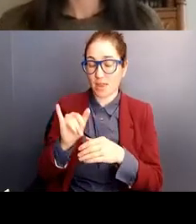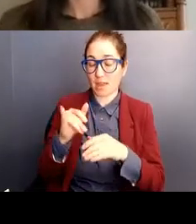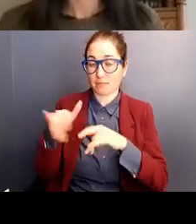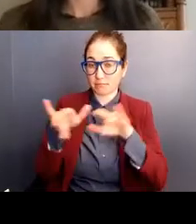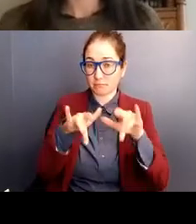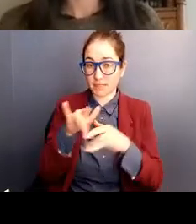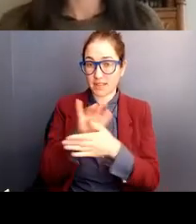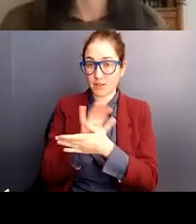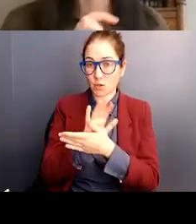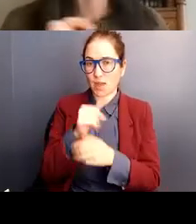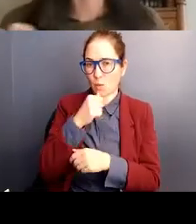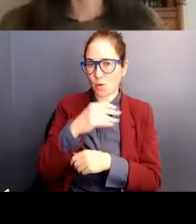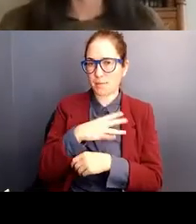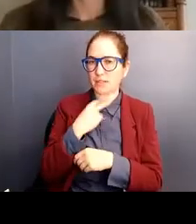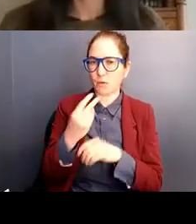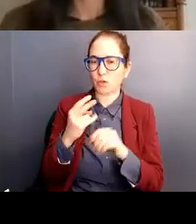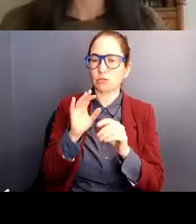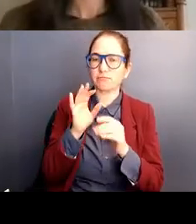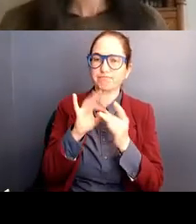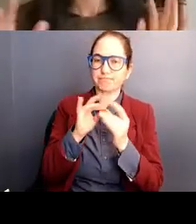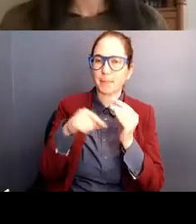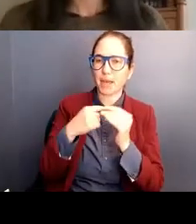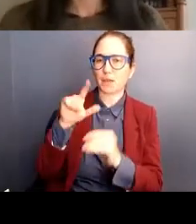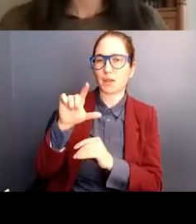voice you heard describe the CCAC logo, let everyone know that